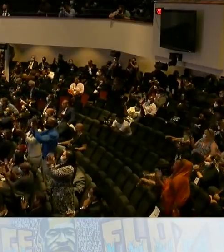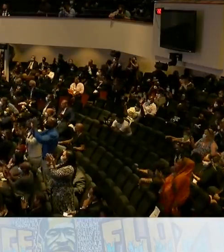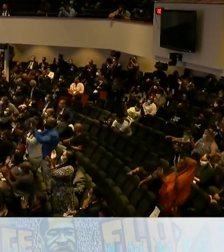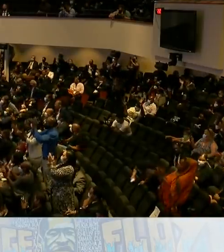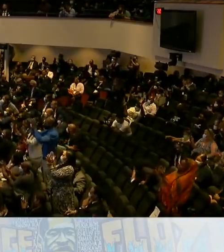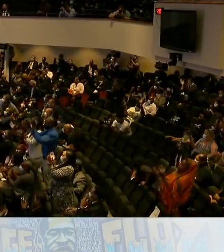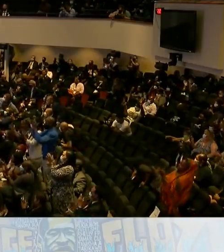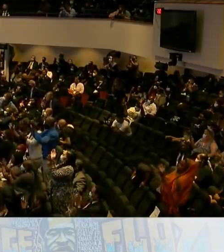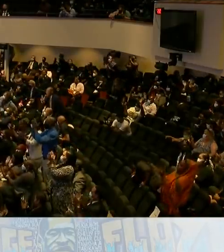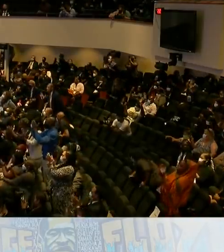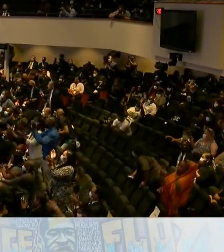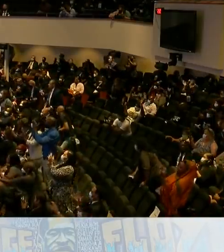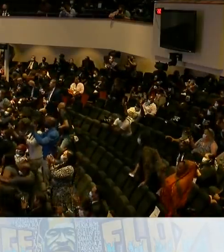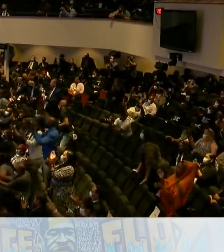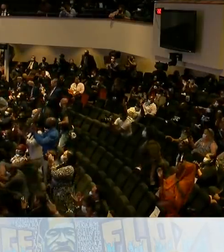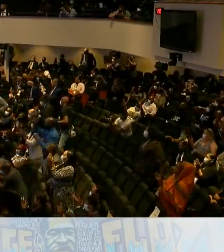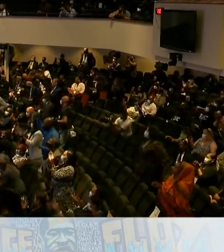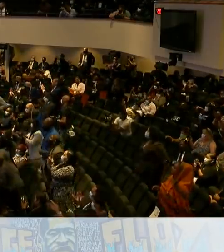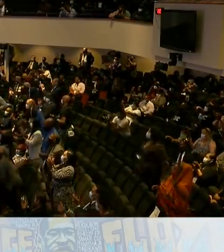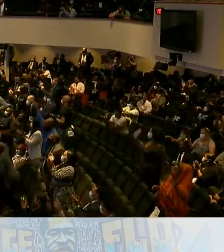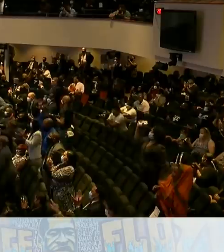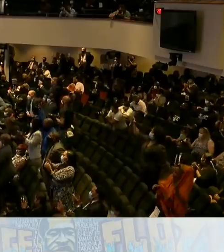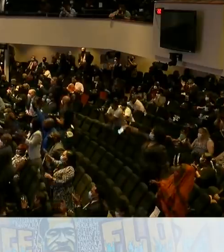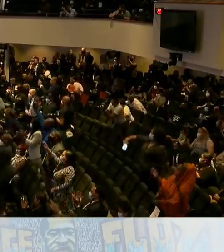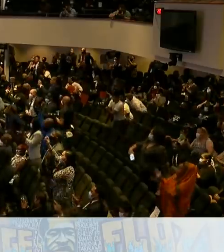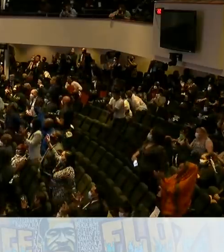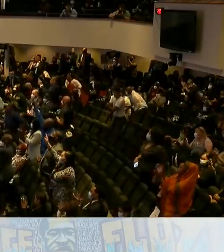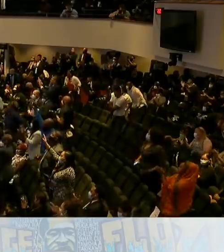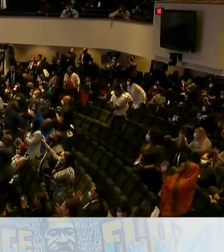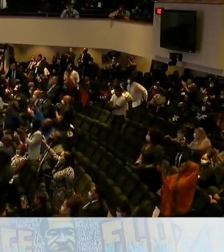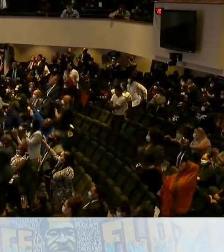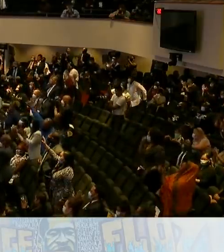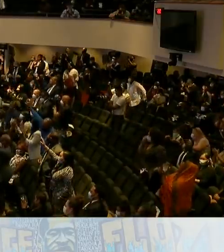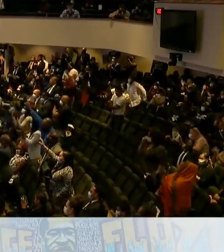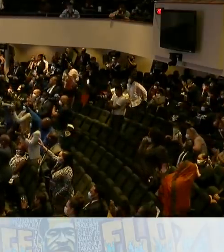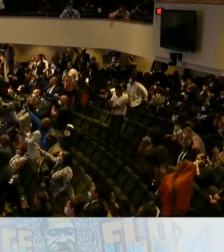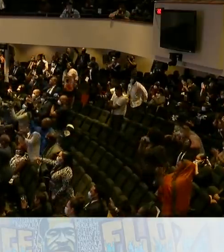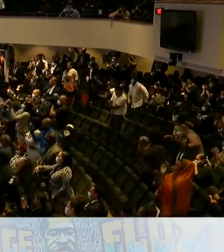TO DEAL WITH ROACHES IS THAT IF YOU KEEP THE LIGHT ON, CAN I RUN THOSE ROACHES AND TRACK